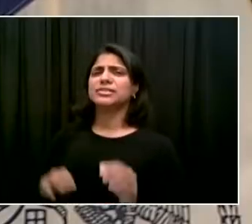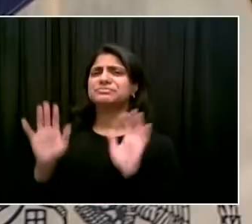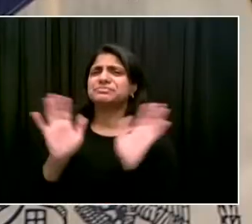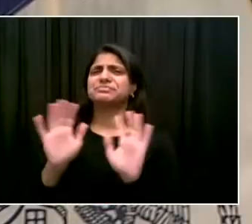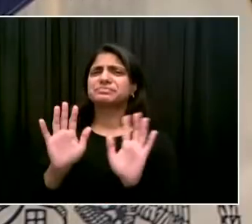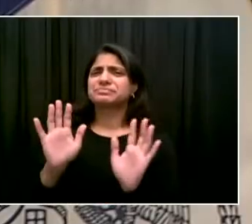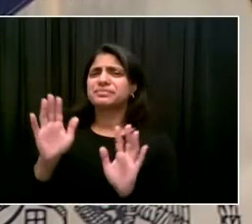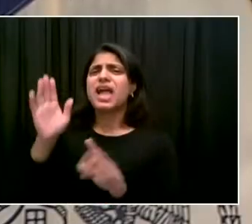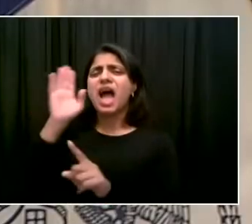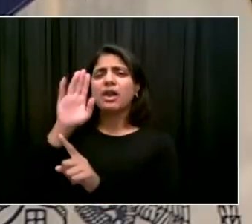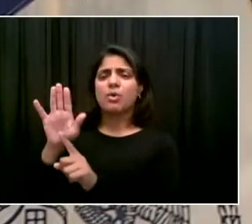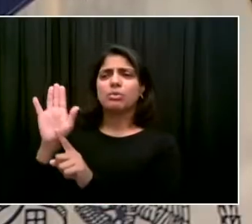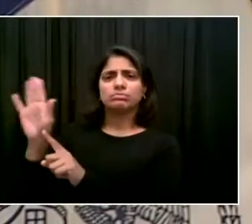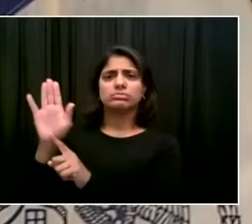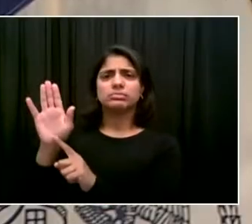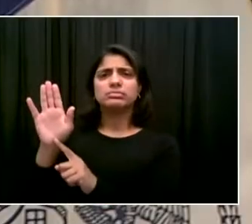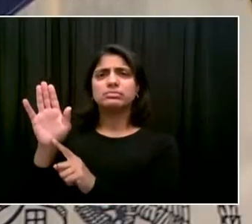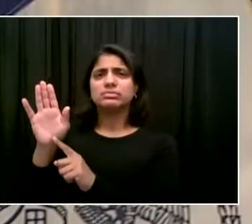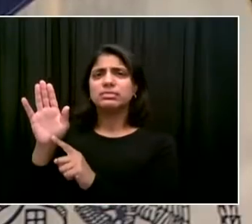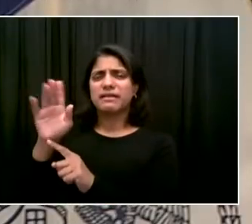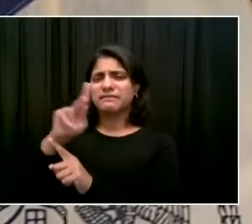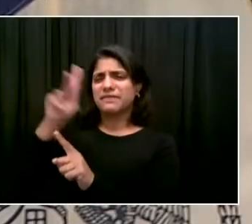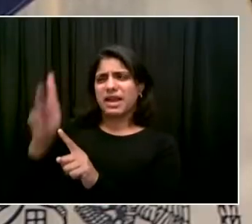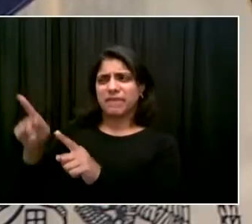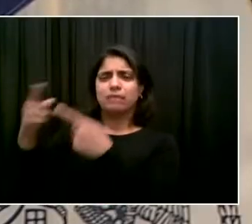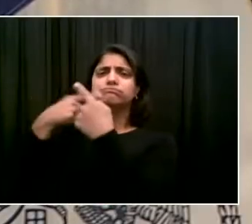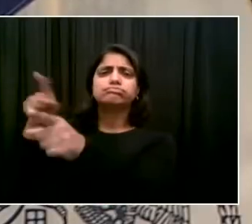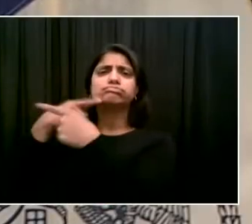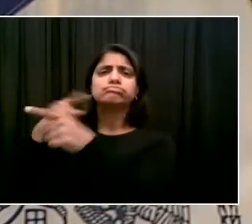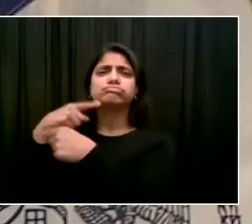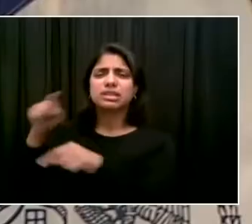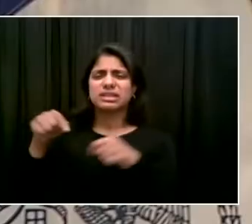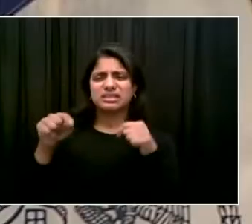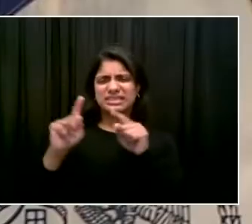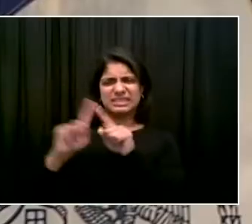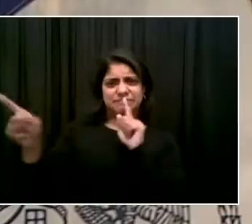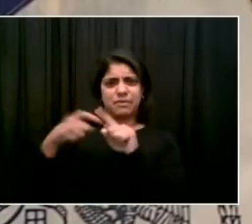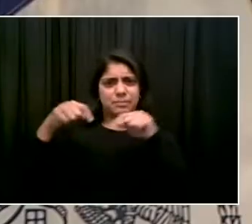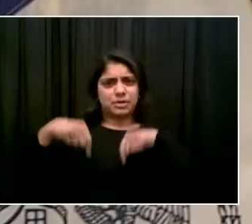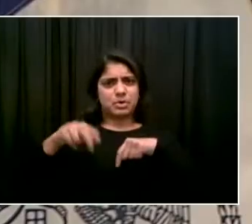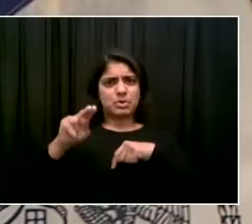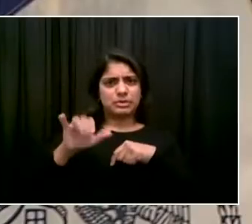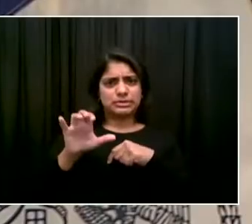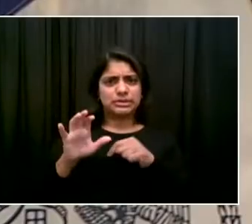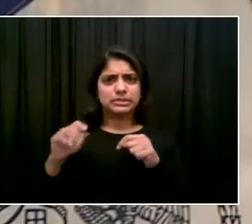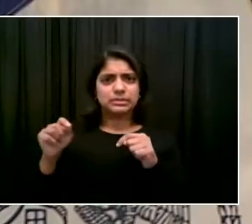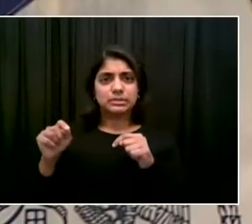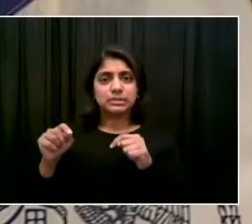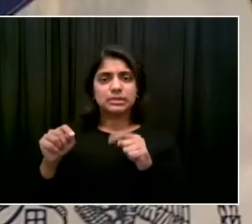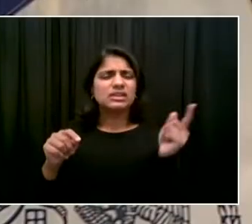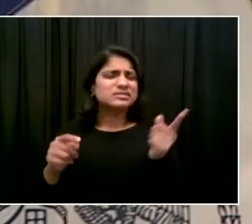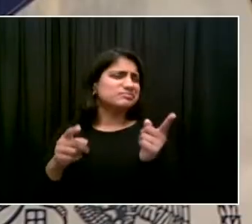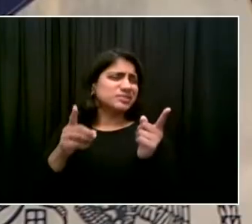ANNOUNCENEMTE W DSOO THAT'S NOT SOMETHING WE HAVE ANNOUNCED. BUT DR. CHKSOHI HAS PROVIDED CONSTANT GUIDANCE ABOUT THE RIGHT WAY TO